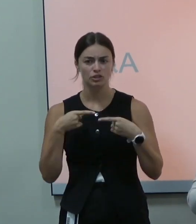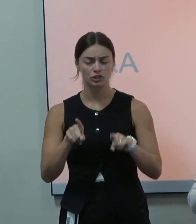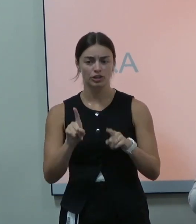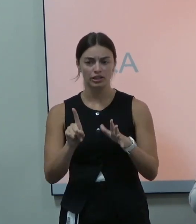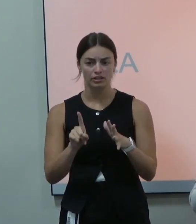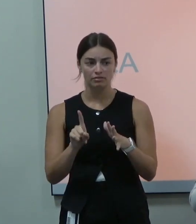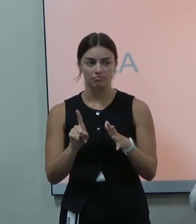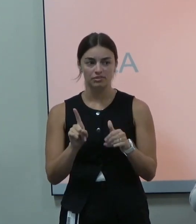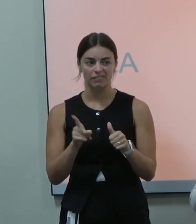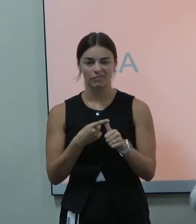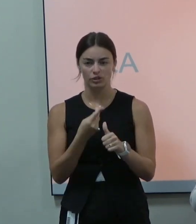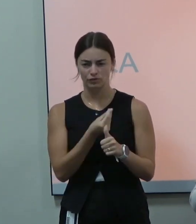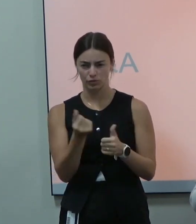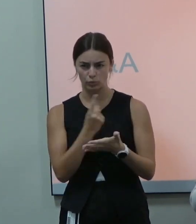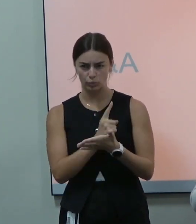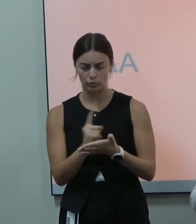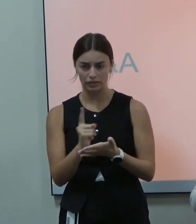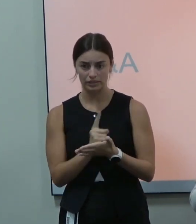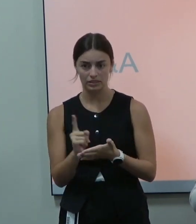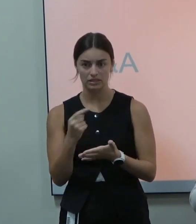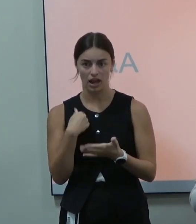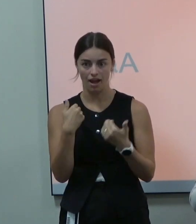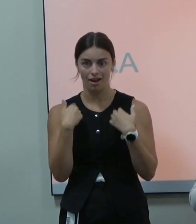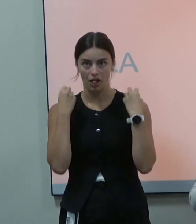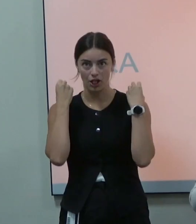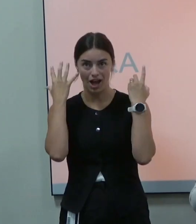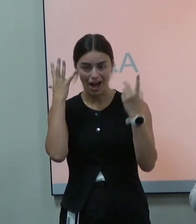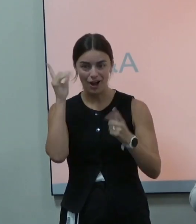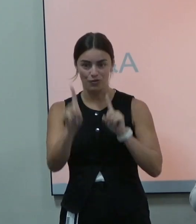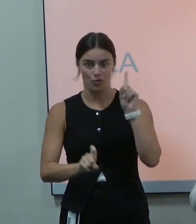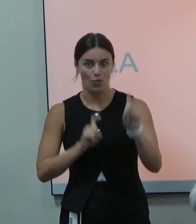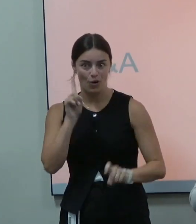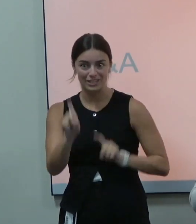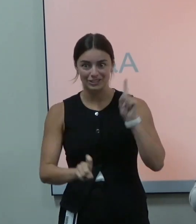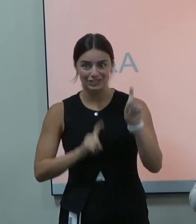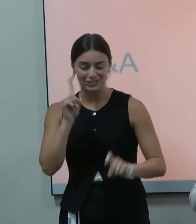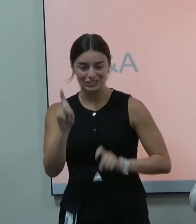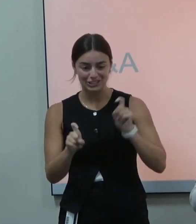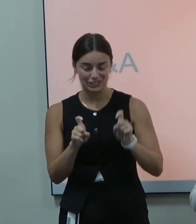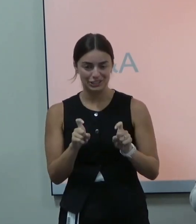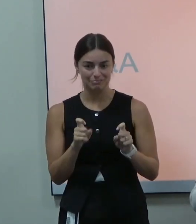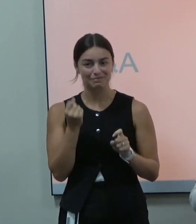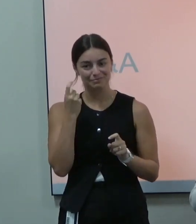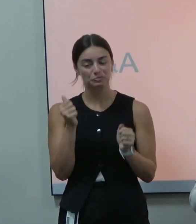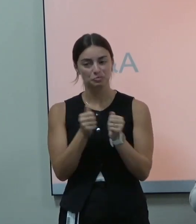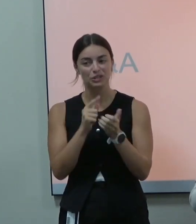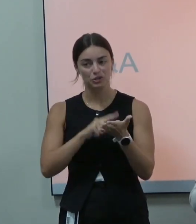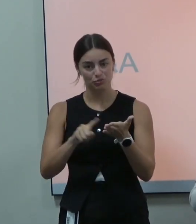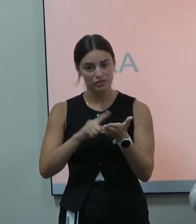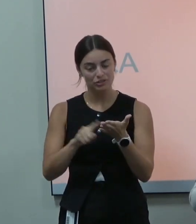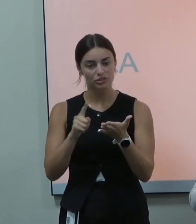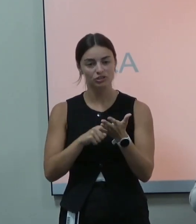weeks, I had a lot of questions. But I think with research, it's a lot about just going through the process